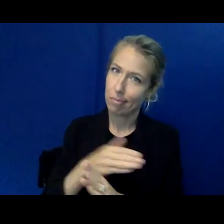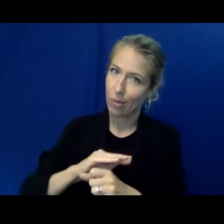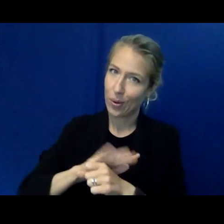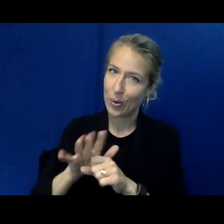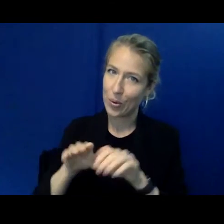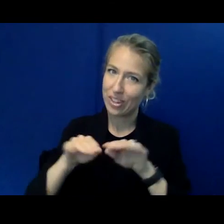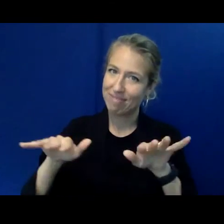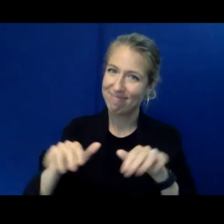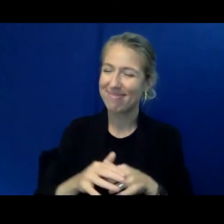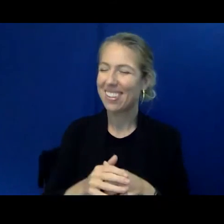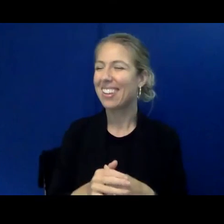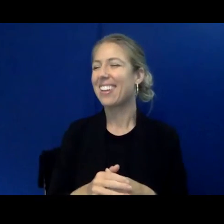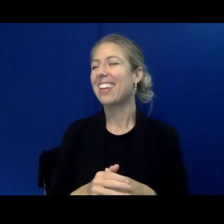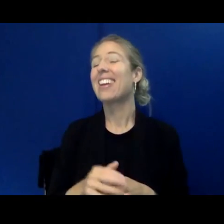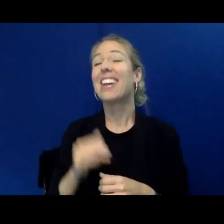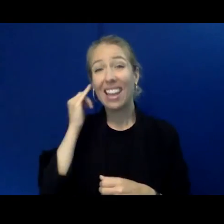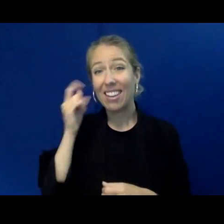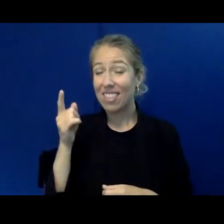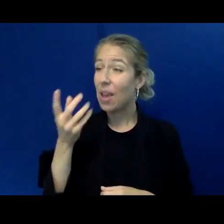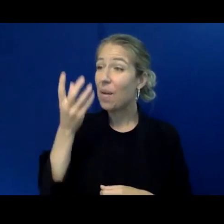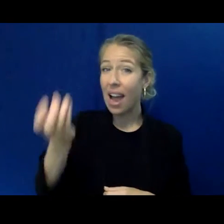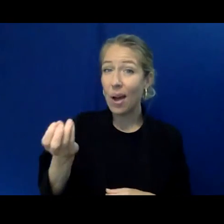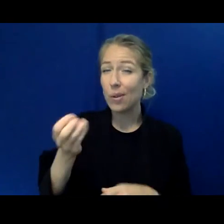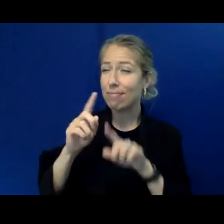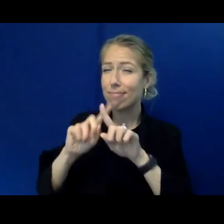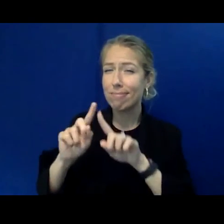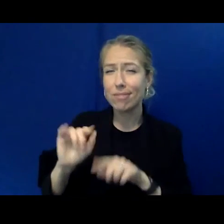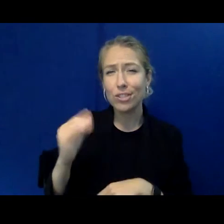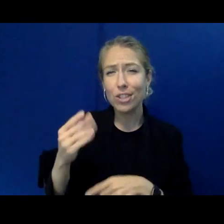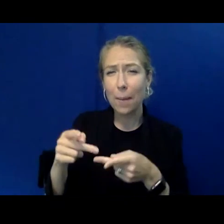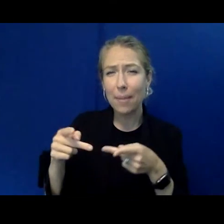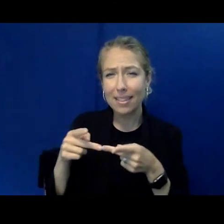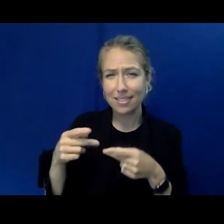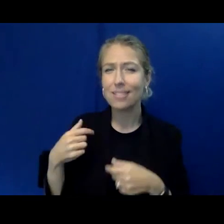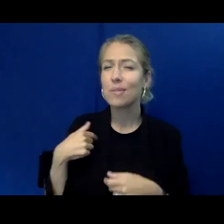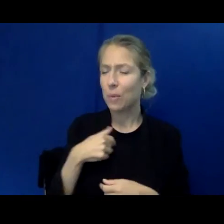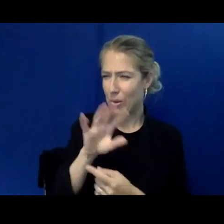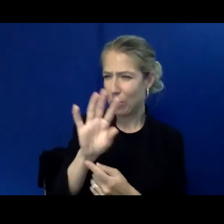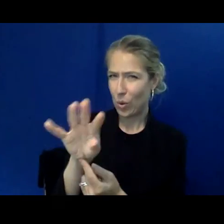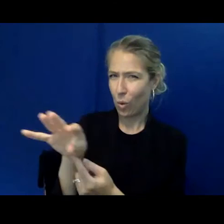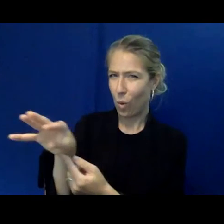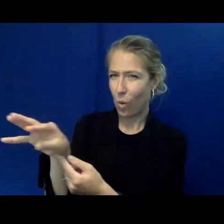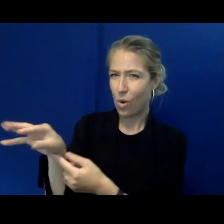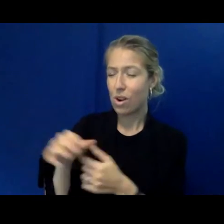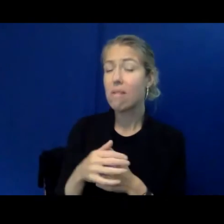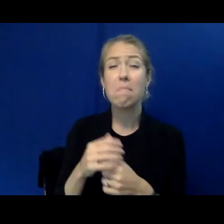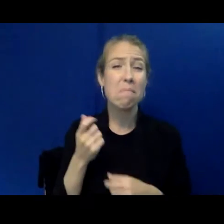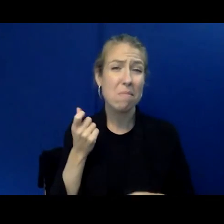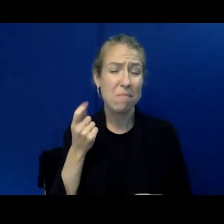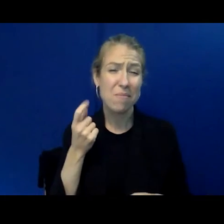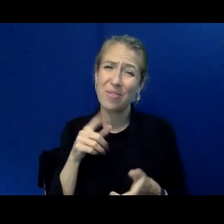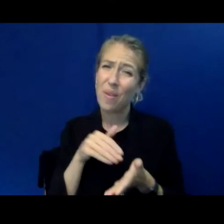get some video of them at job sites, because many times, the individuals that we work with,